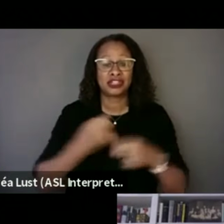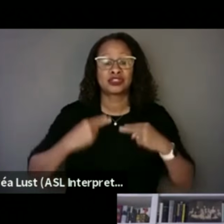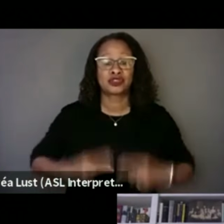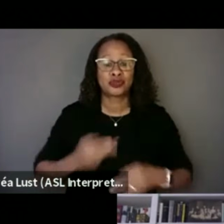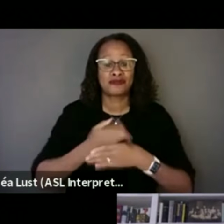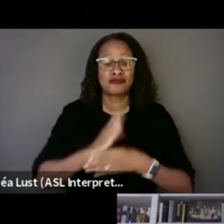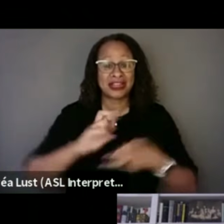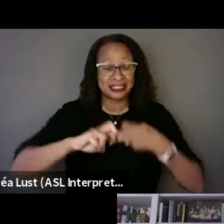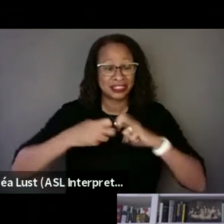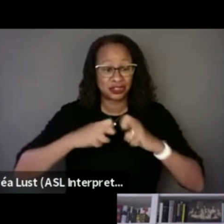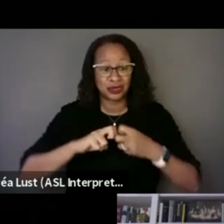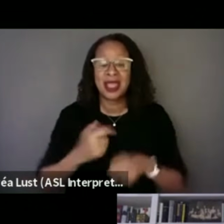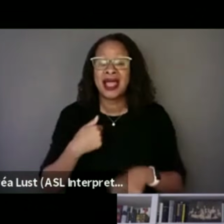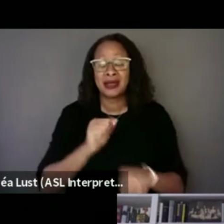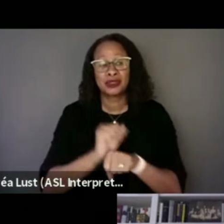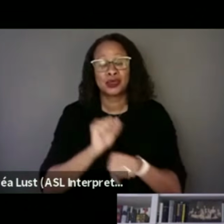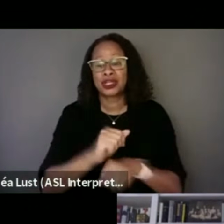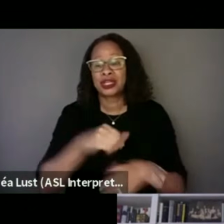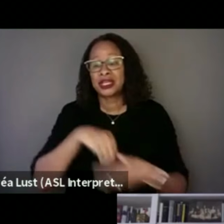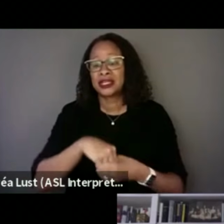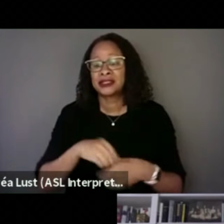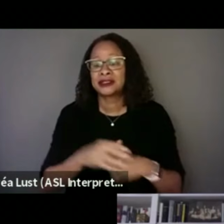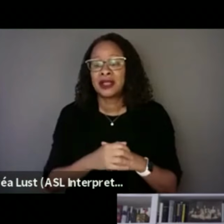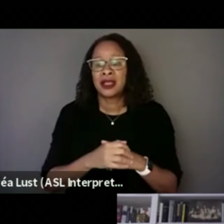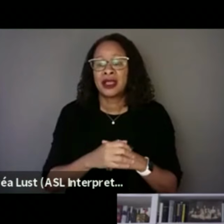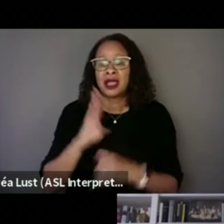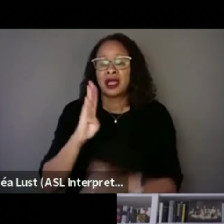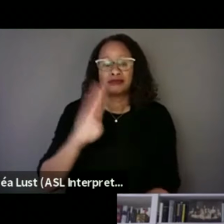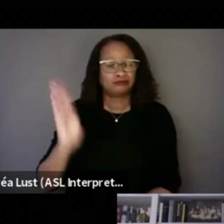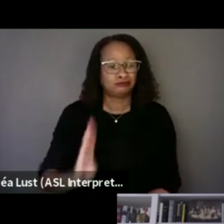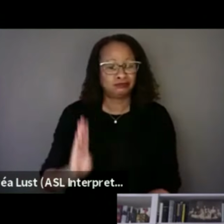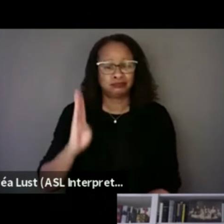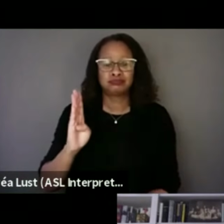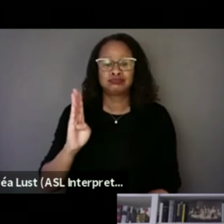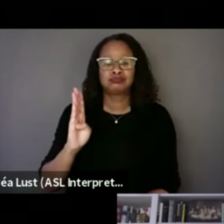and was working in Brazil, in Rio as a grants maker.